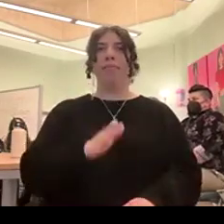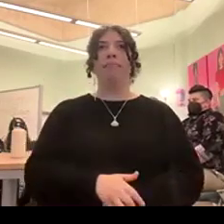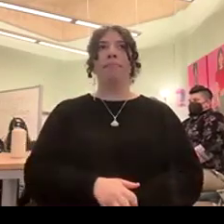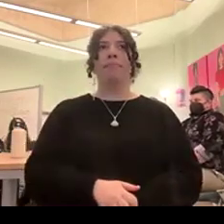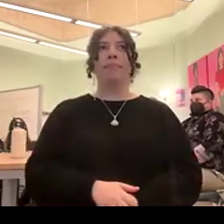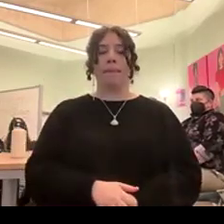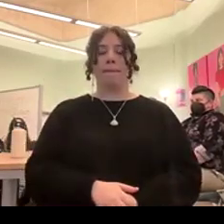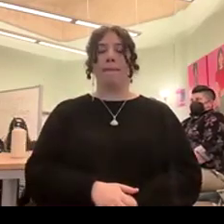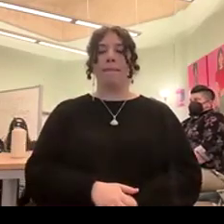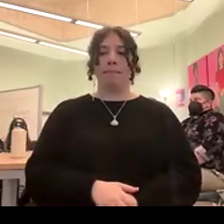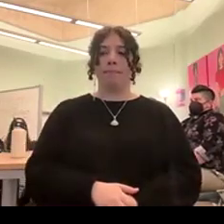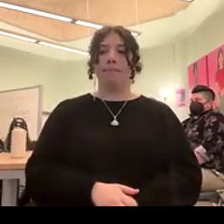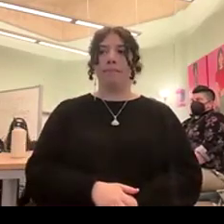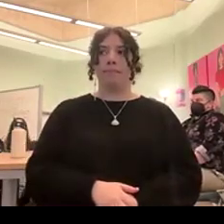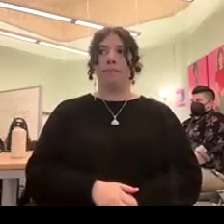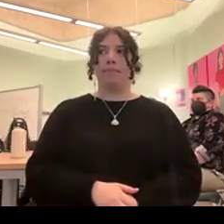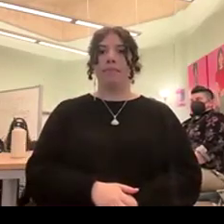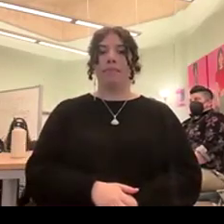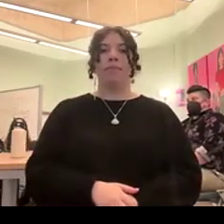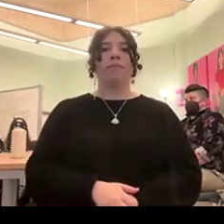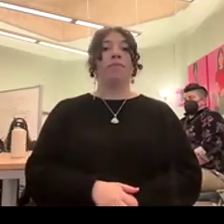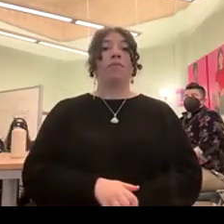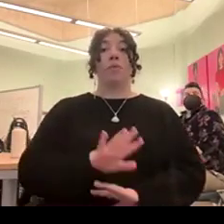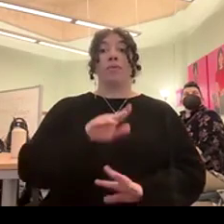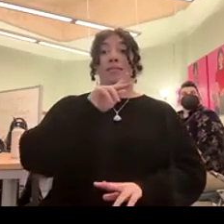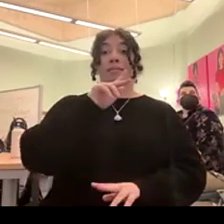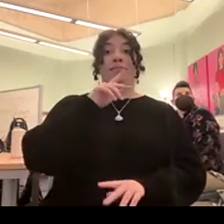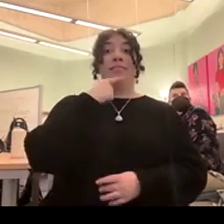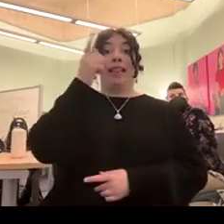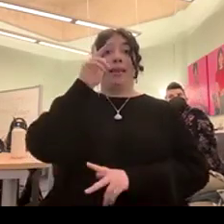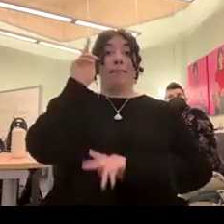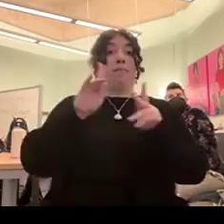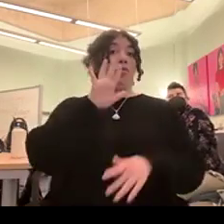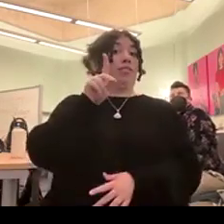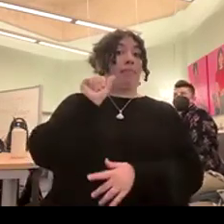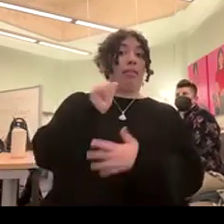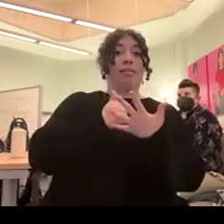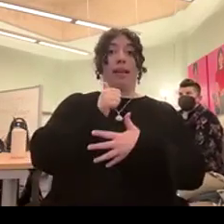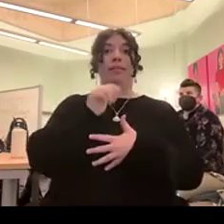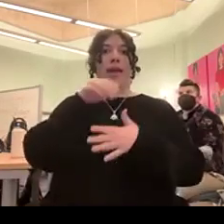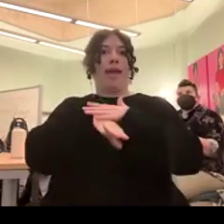is, and I'm putting it in the chat: How did you decide to handle disclosure? So that